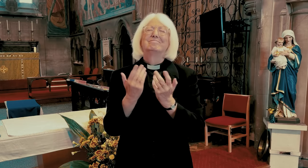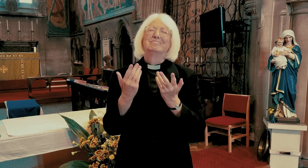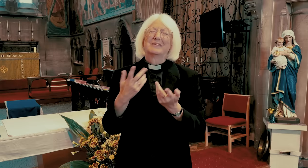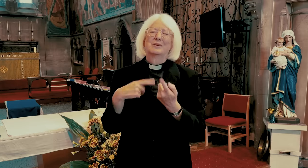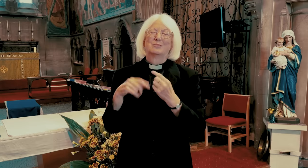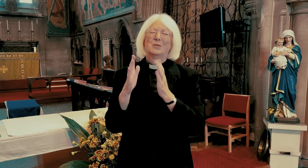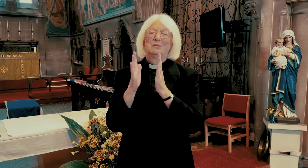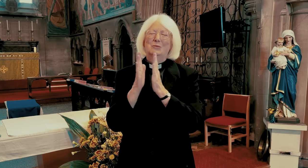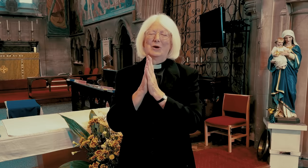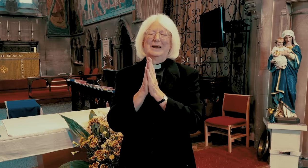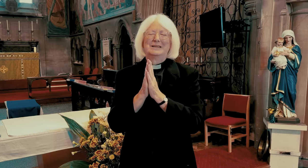Now we pray: